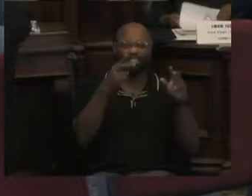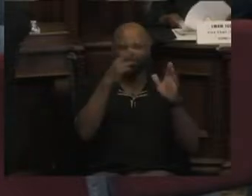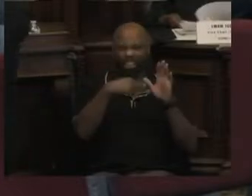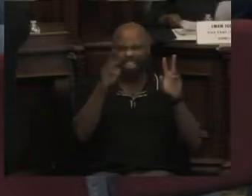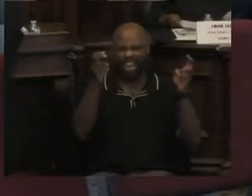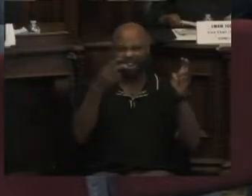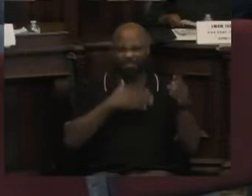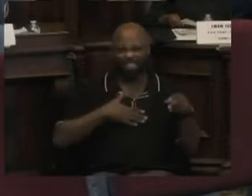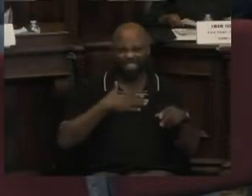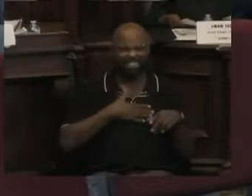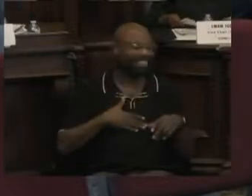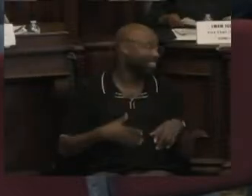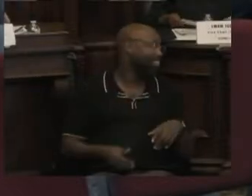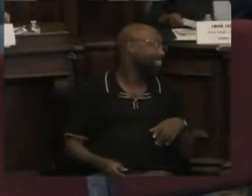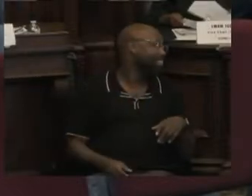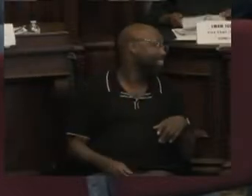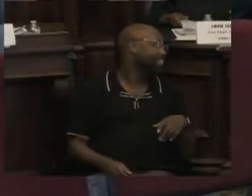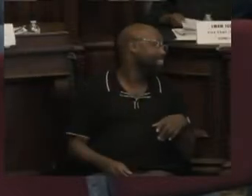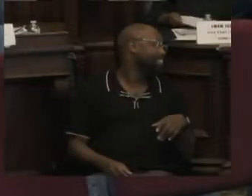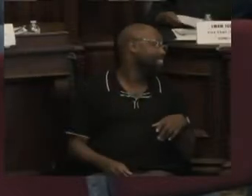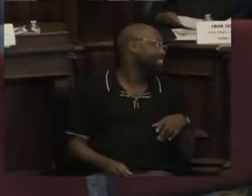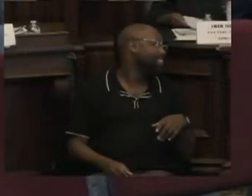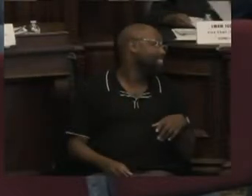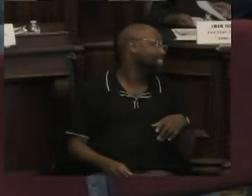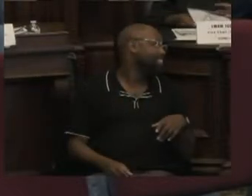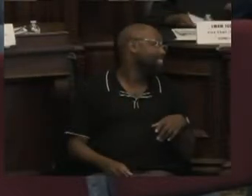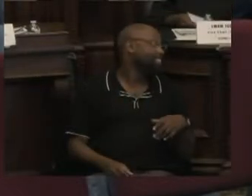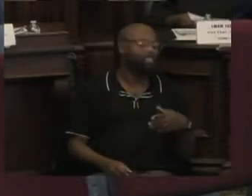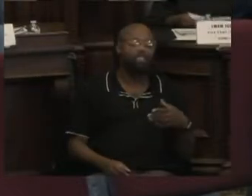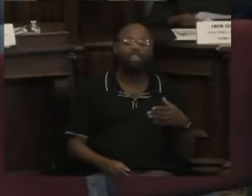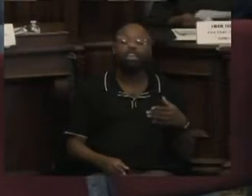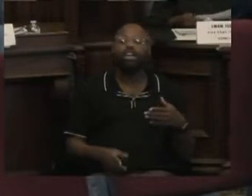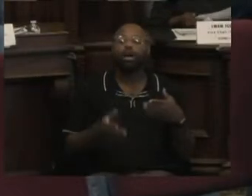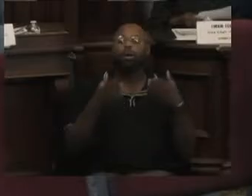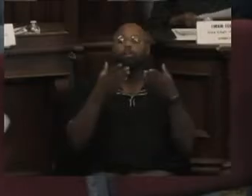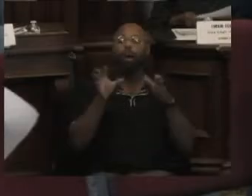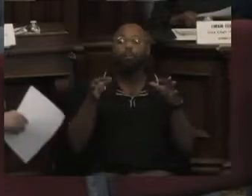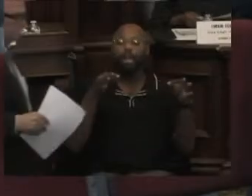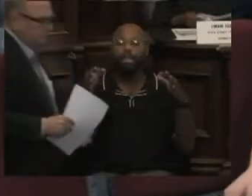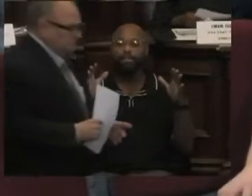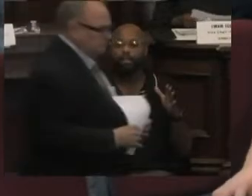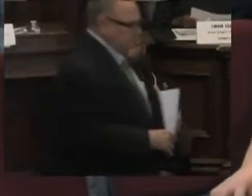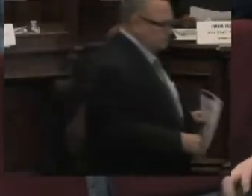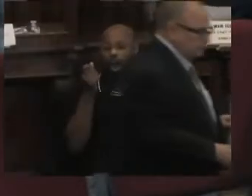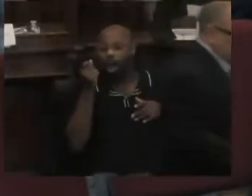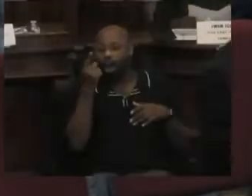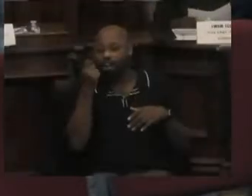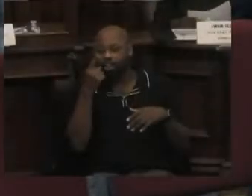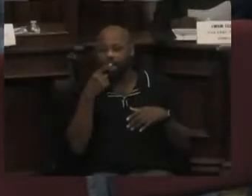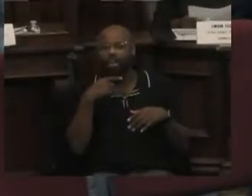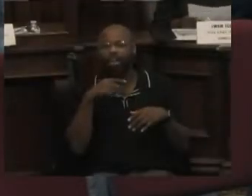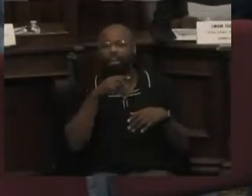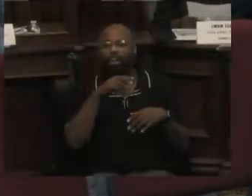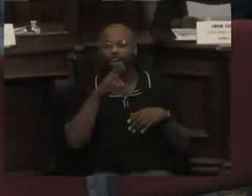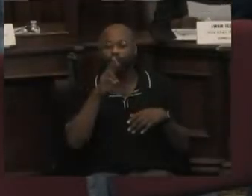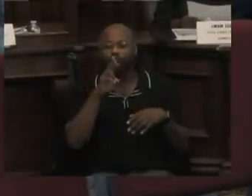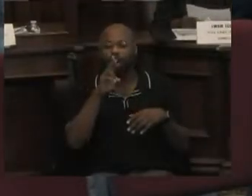really important that this is our first one. Read the title